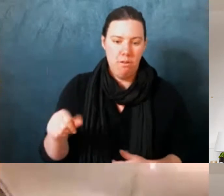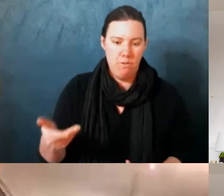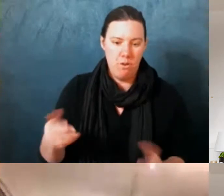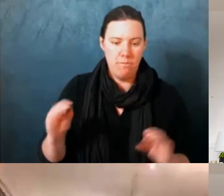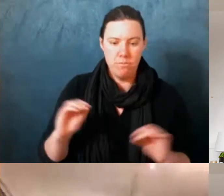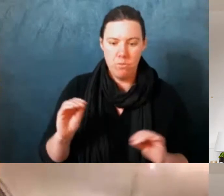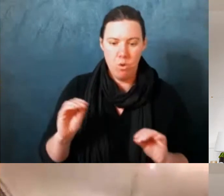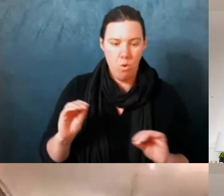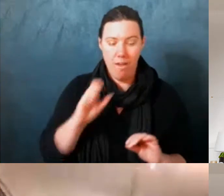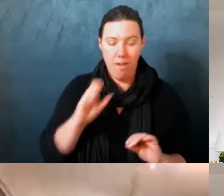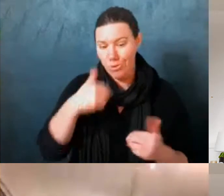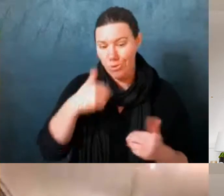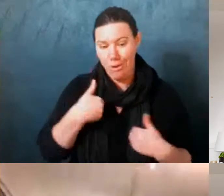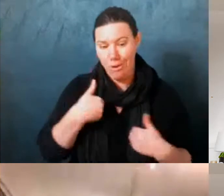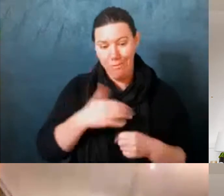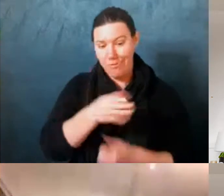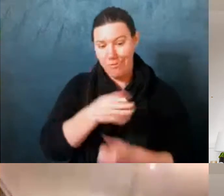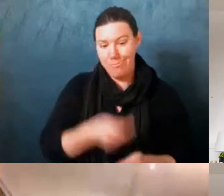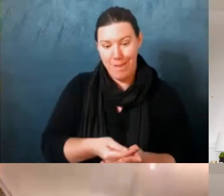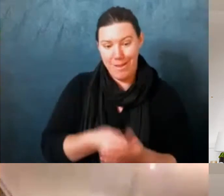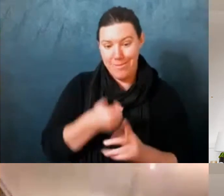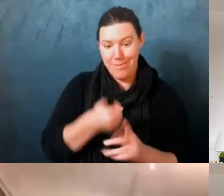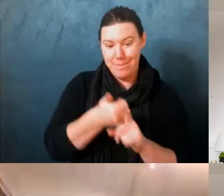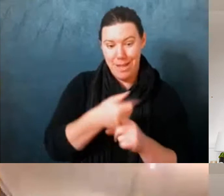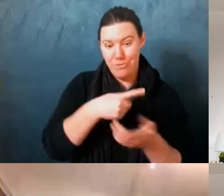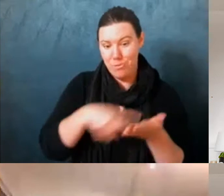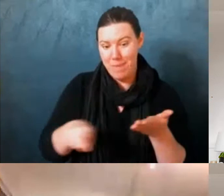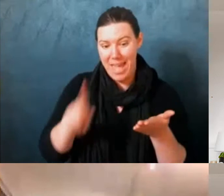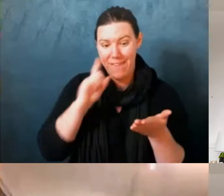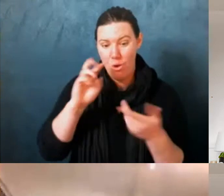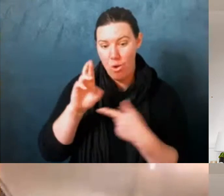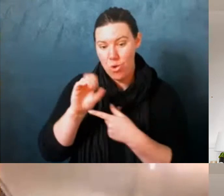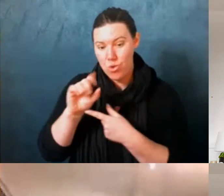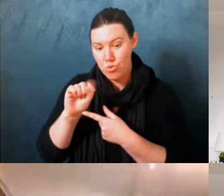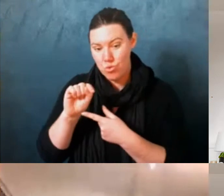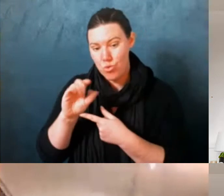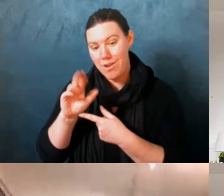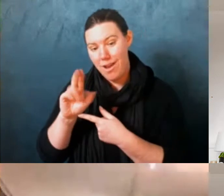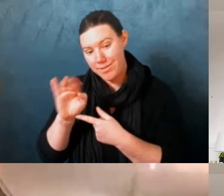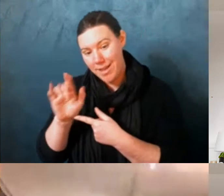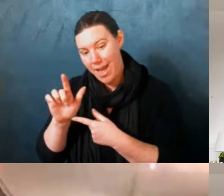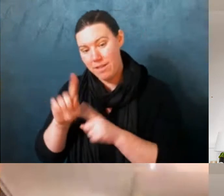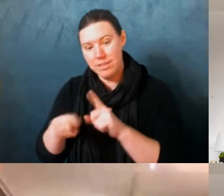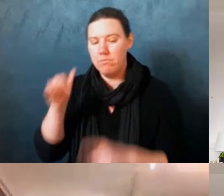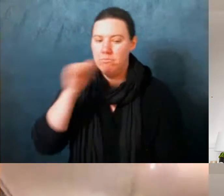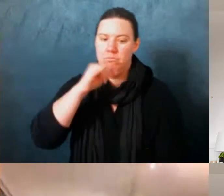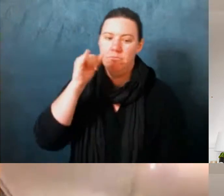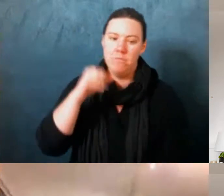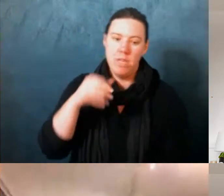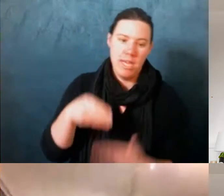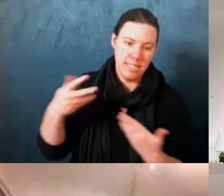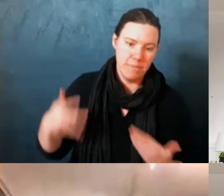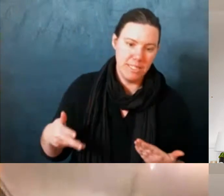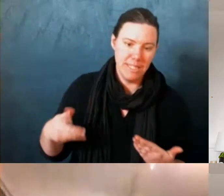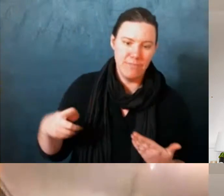because it's expensive to do the root canal and these things. So they struggle for that.